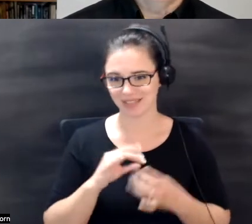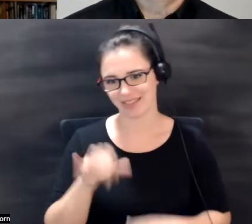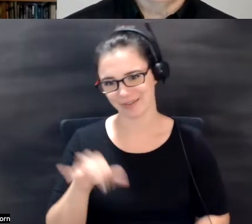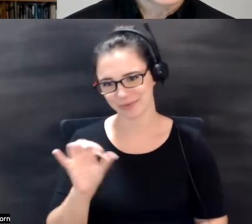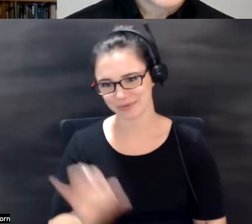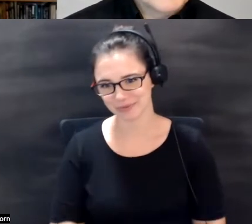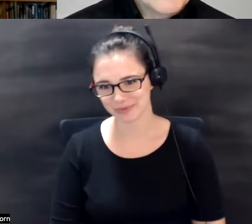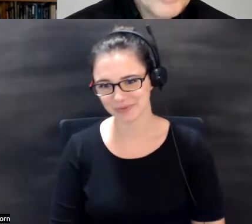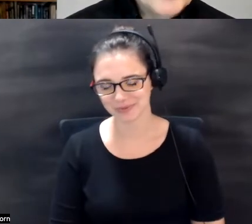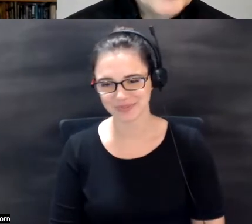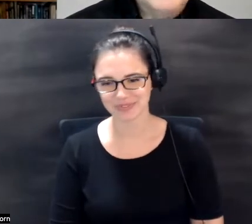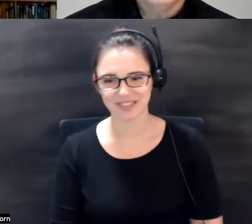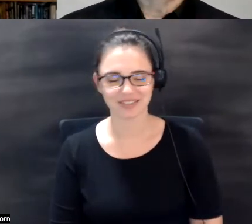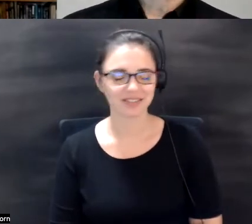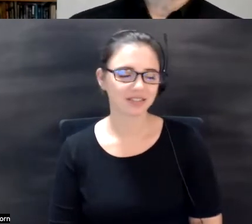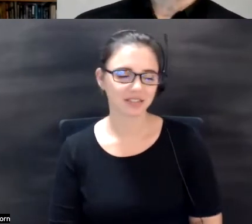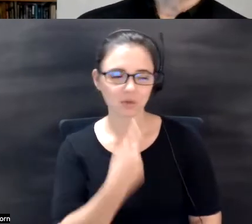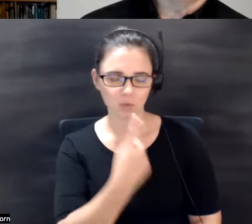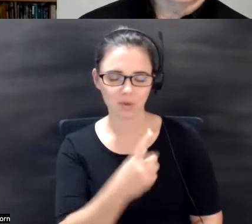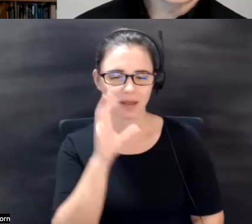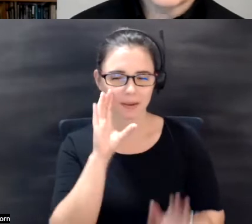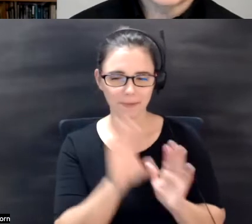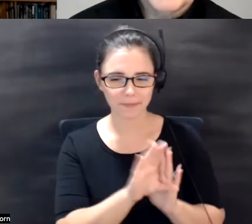There was uh, one image that particularly struck me.